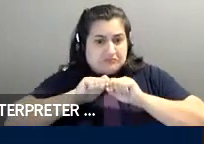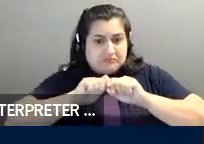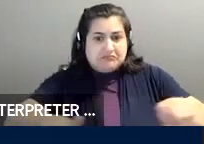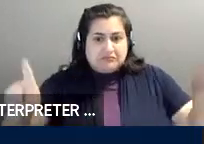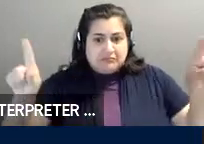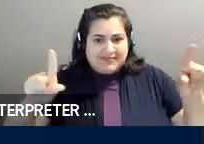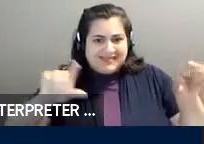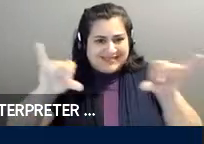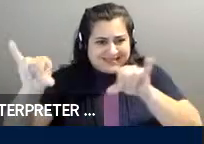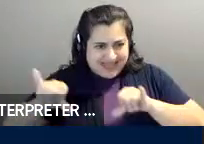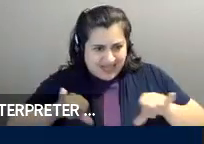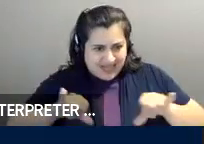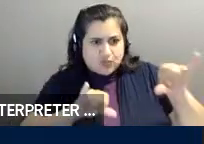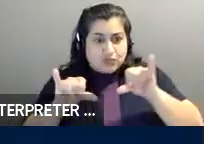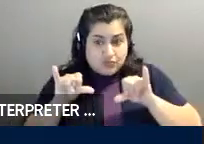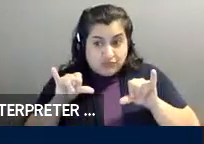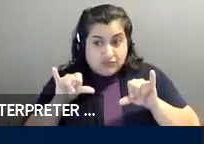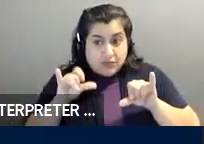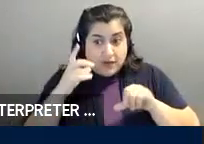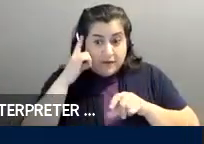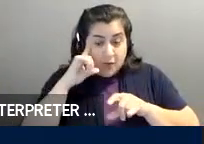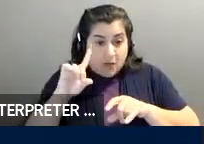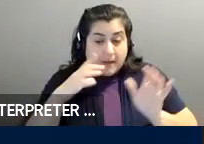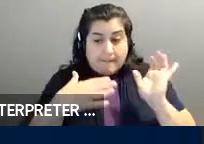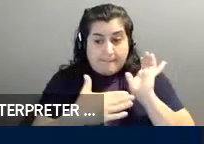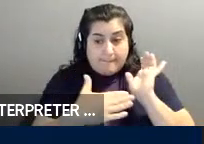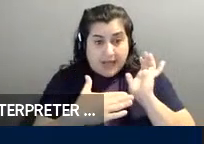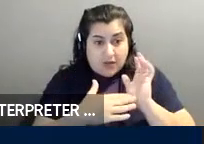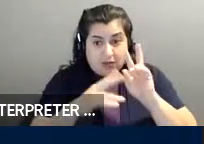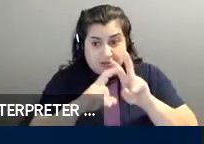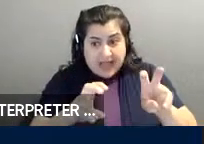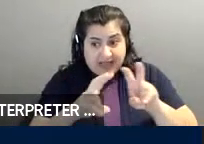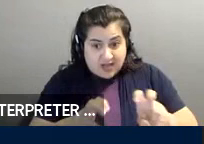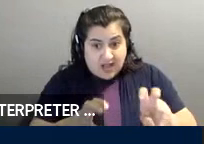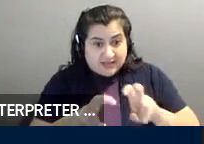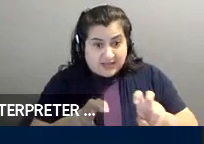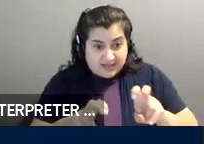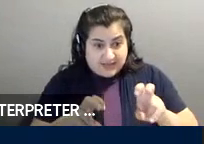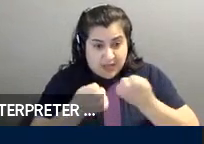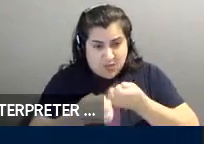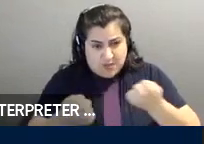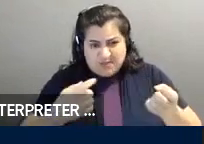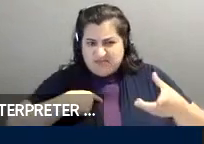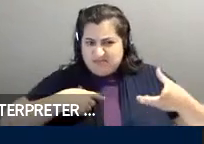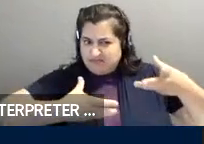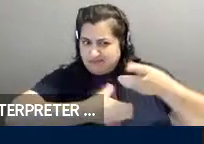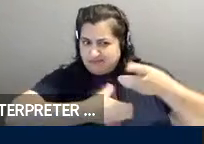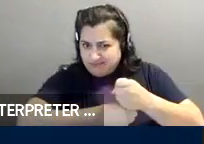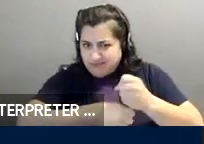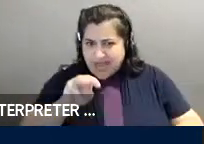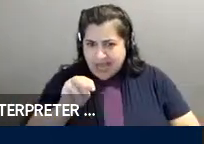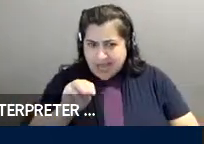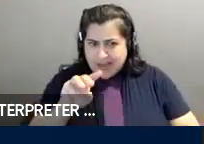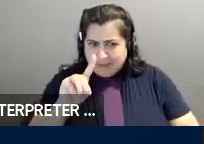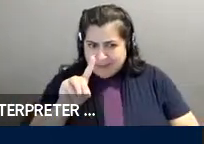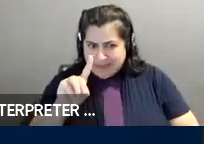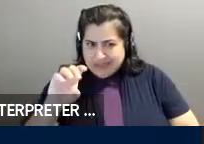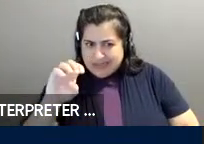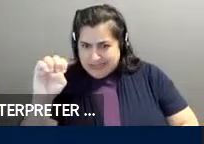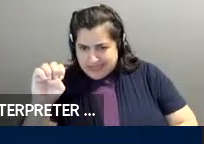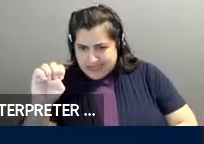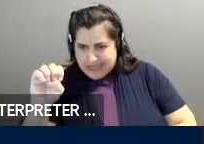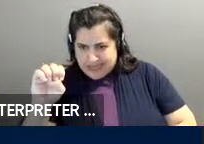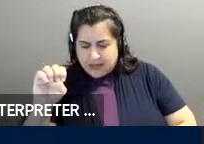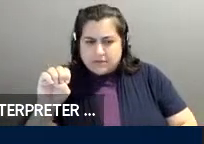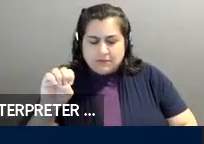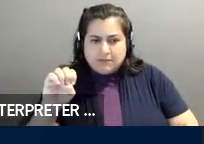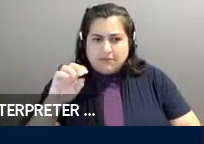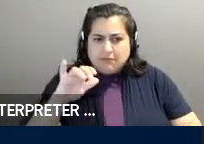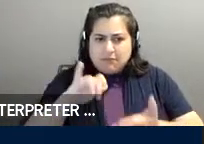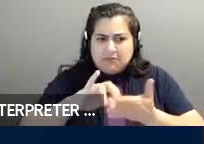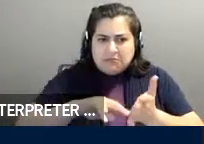Now you'll hear me say MDE for short, but medical diagnostic equipment - or MDE, what